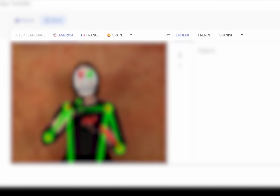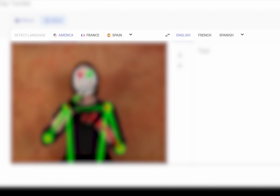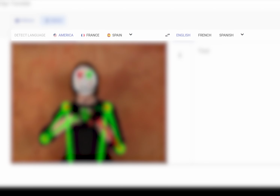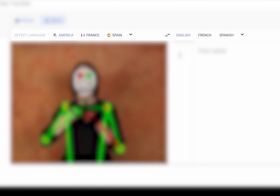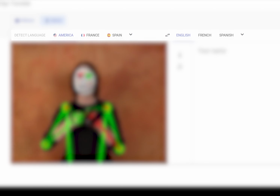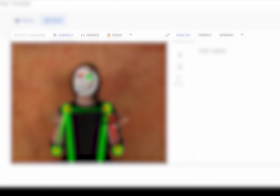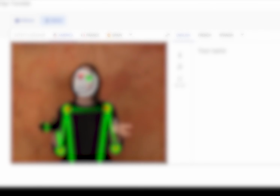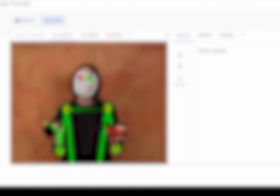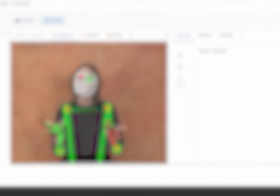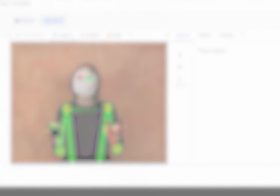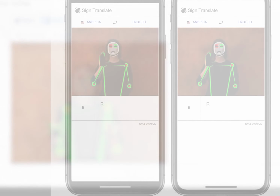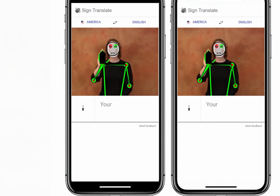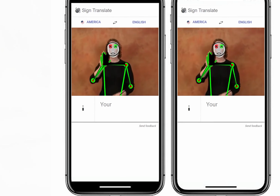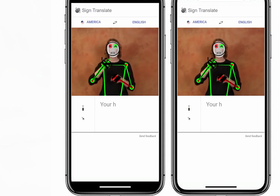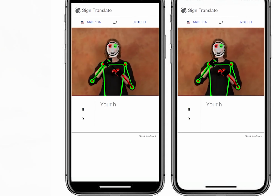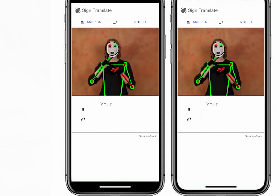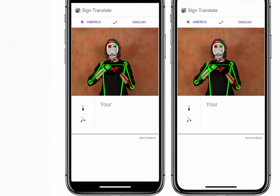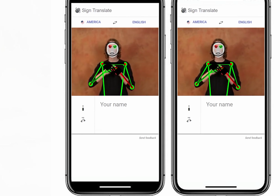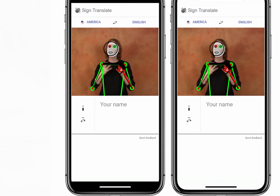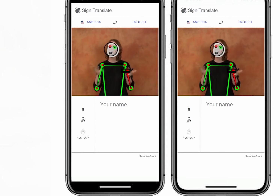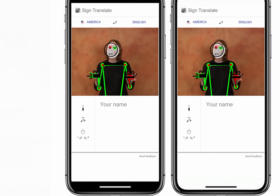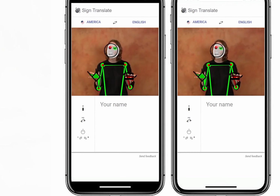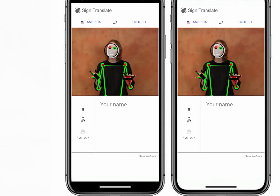would change accordingly. And this also works on mobile!